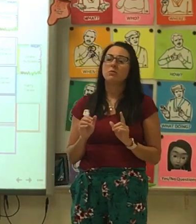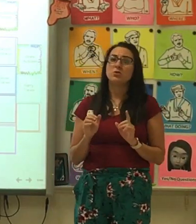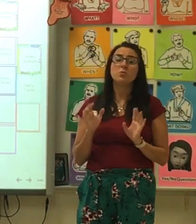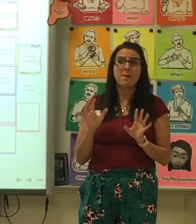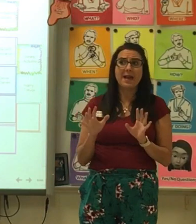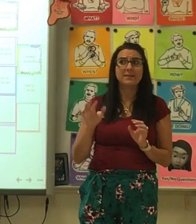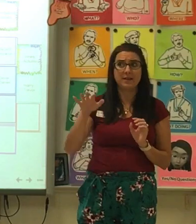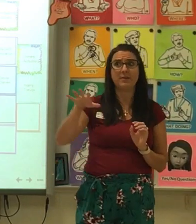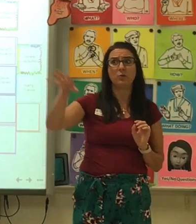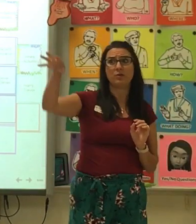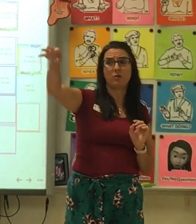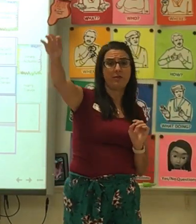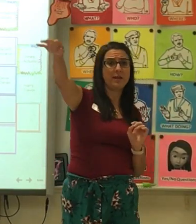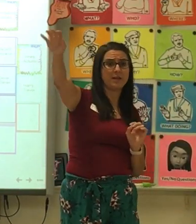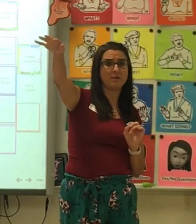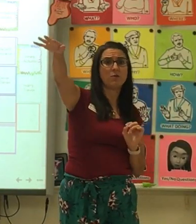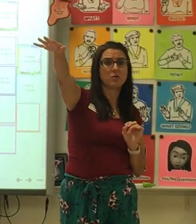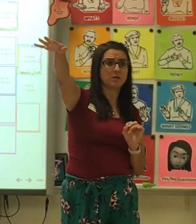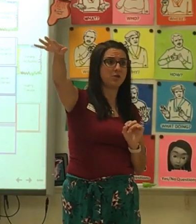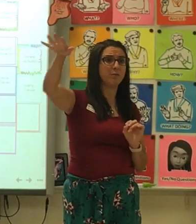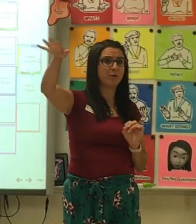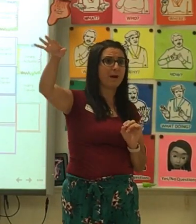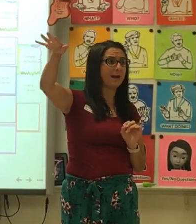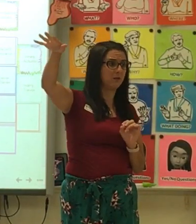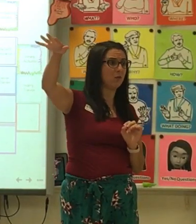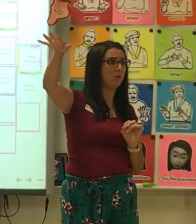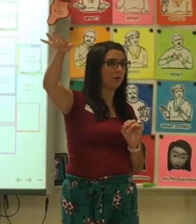you may leave it with your things of course that you put back in the corner